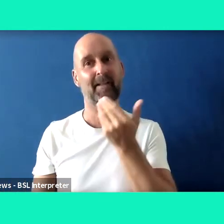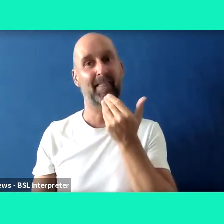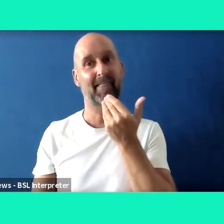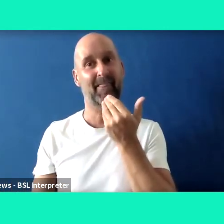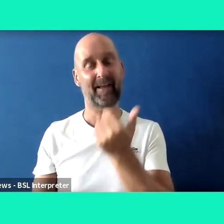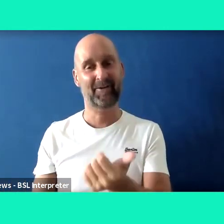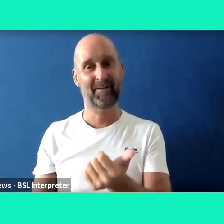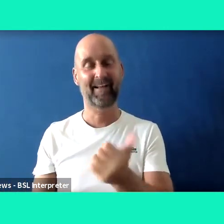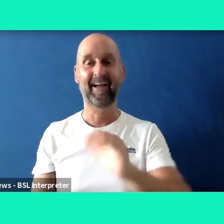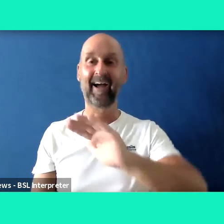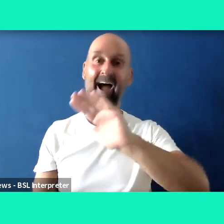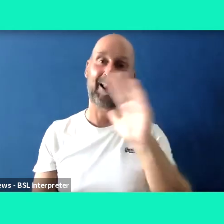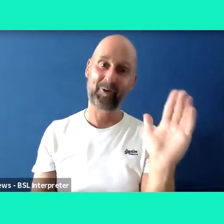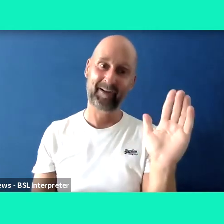Hello my name is Jade Montserrat,